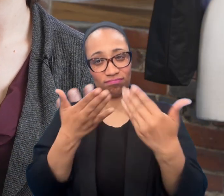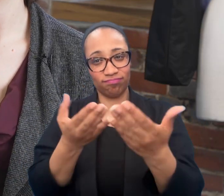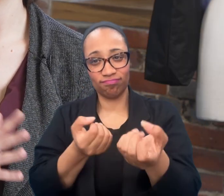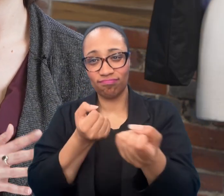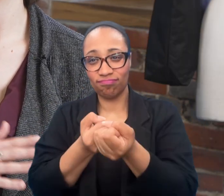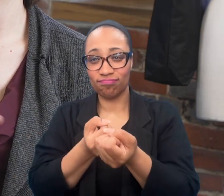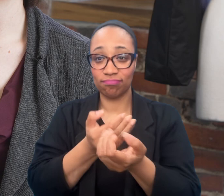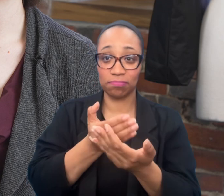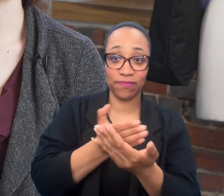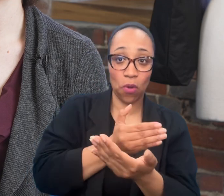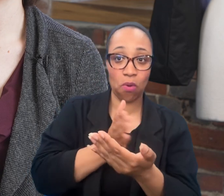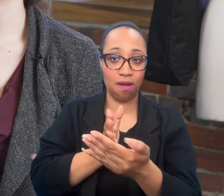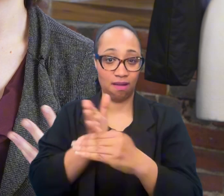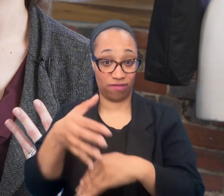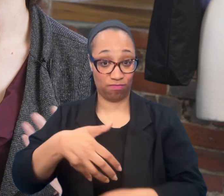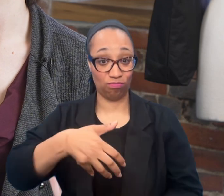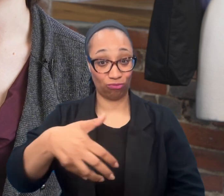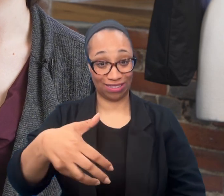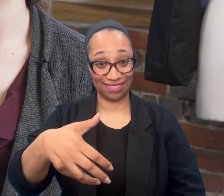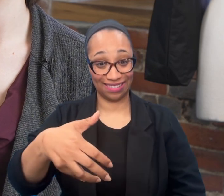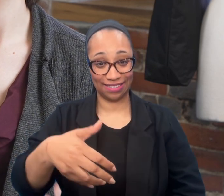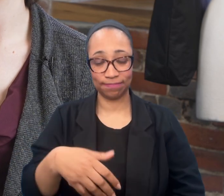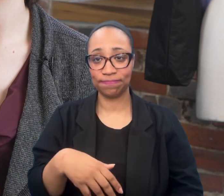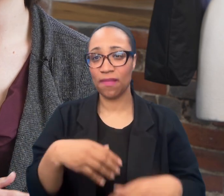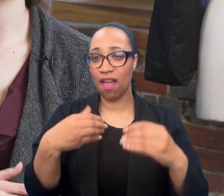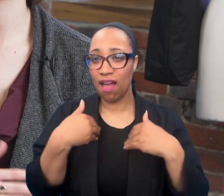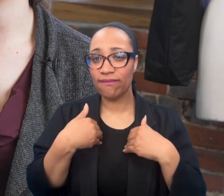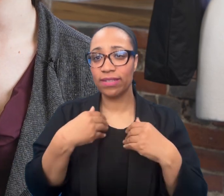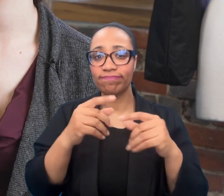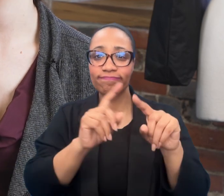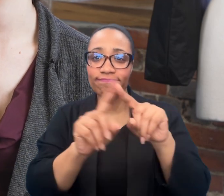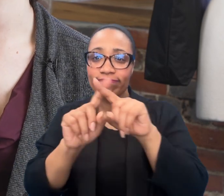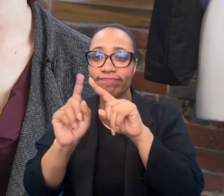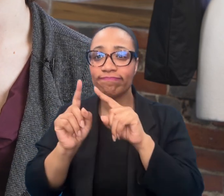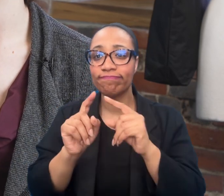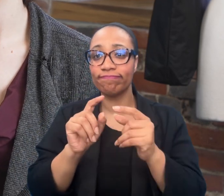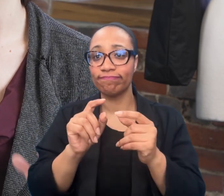from prenatal through postpartum for anyone that's pumping including all the way to returning to work